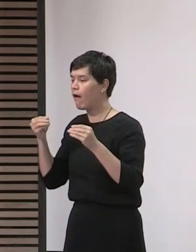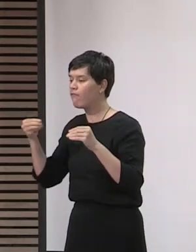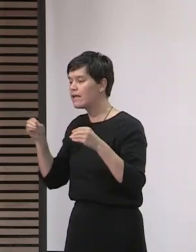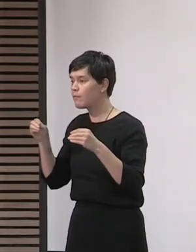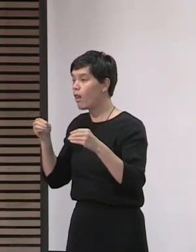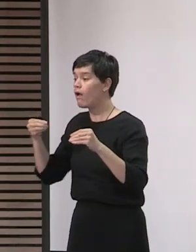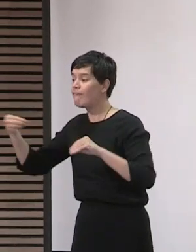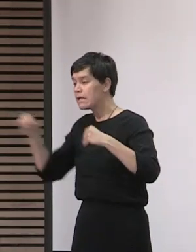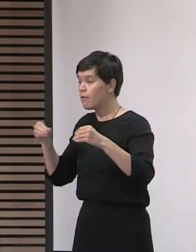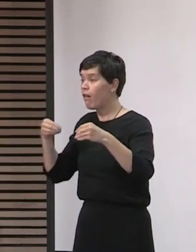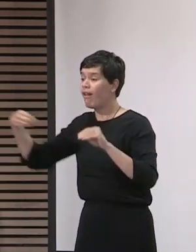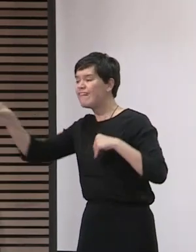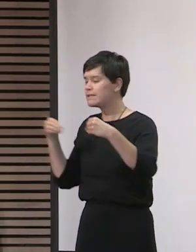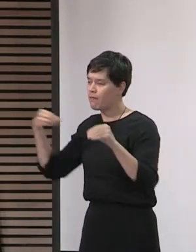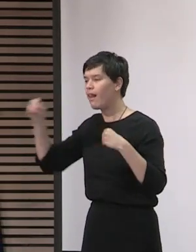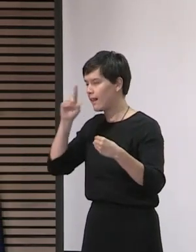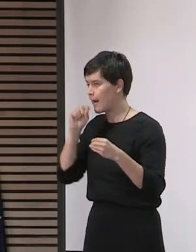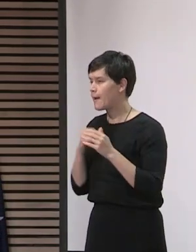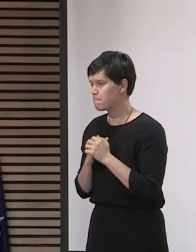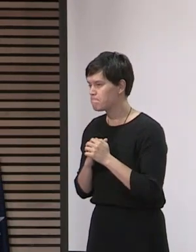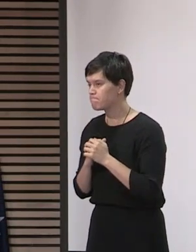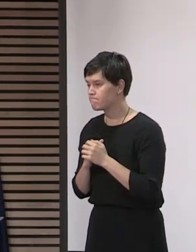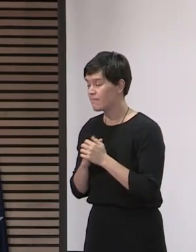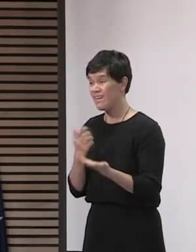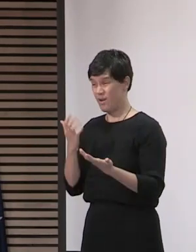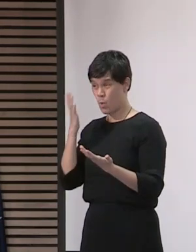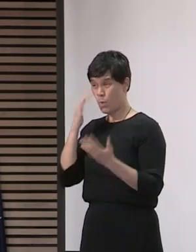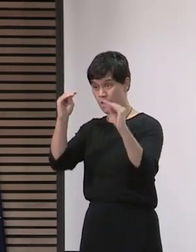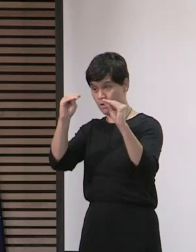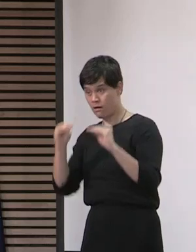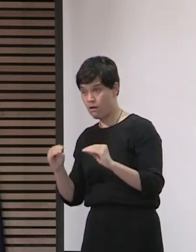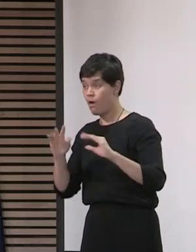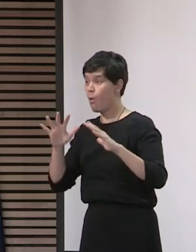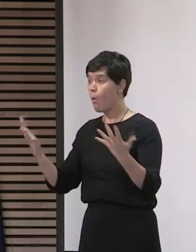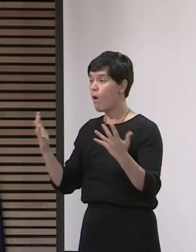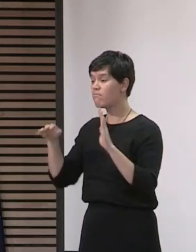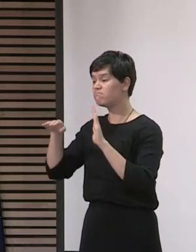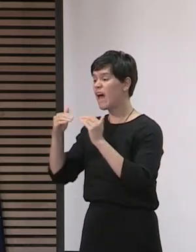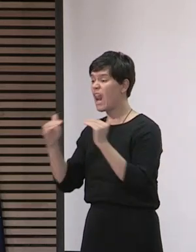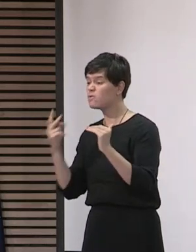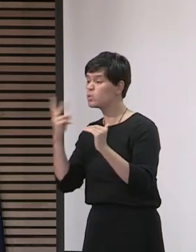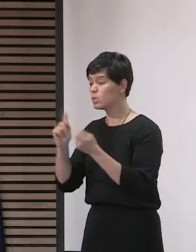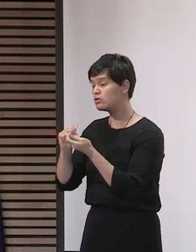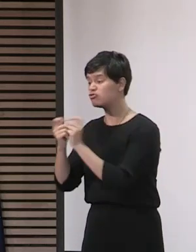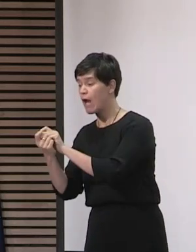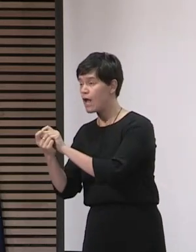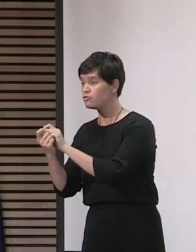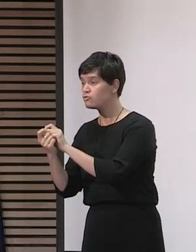economy moving quickly without losing the gains we have made to date. It takes about two